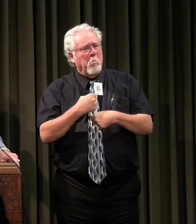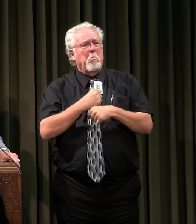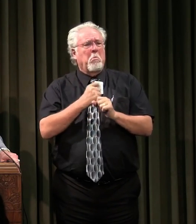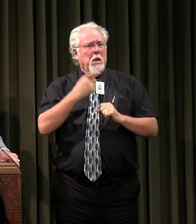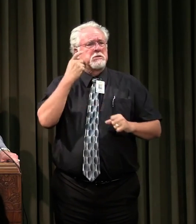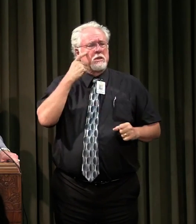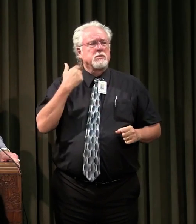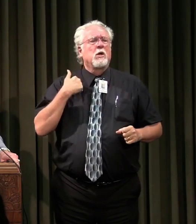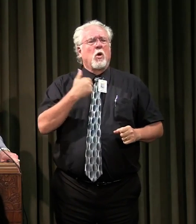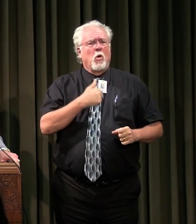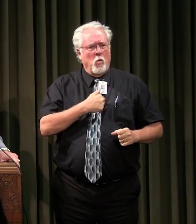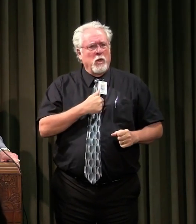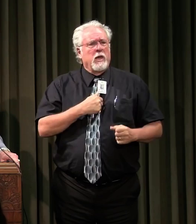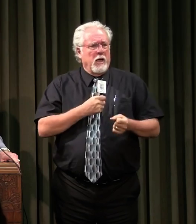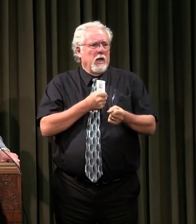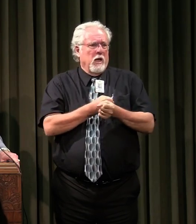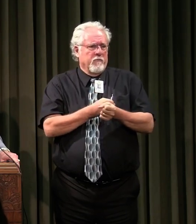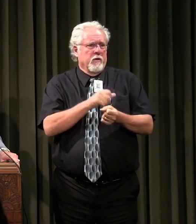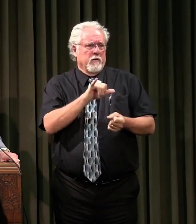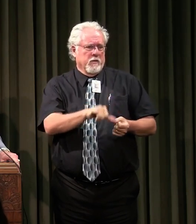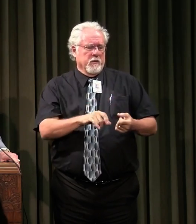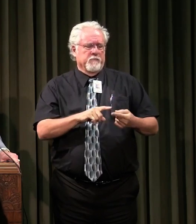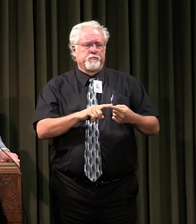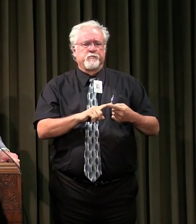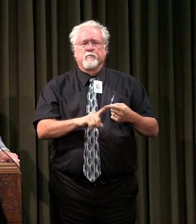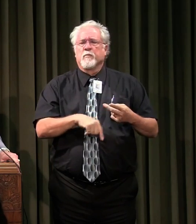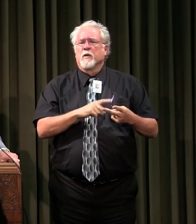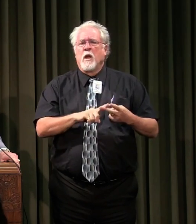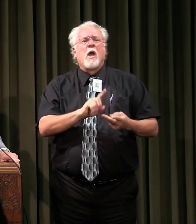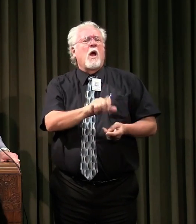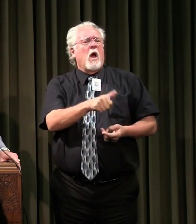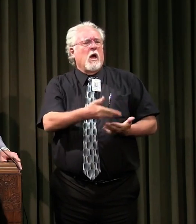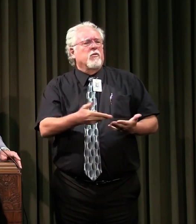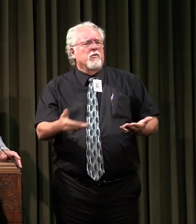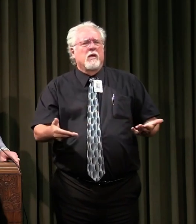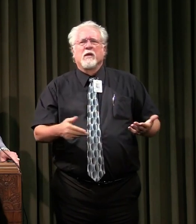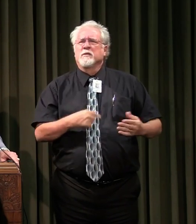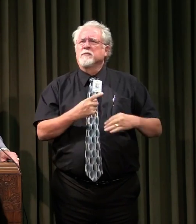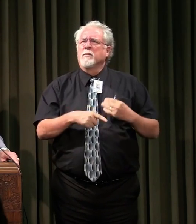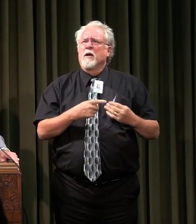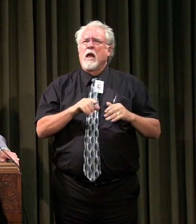are advocating for as well. There are other things around the way we evaluate